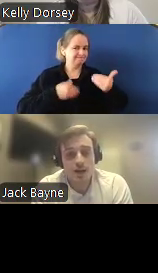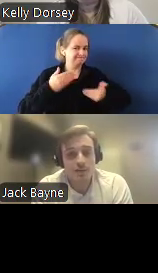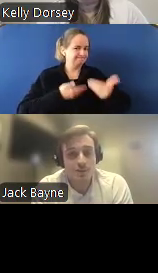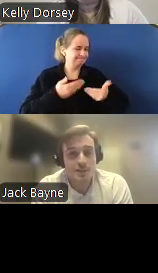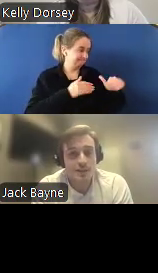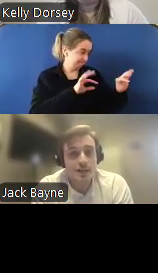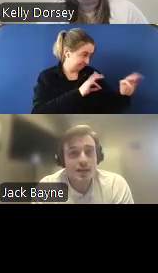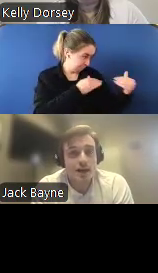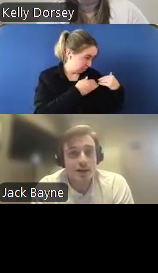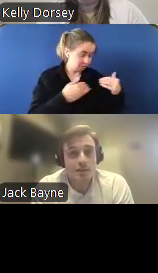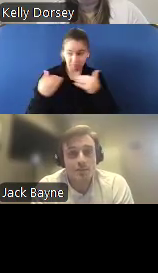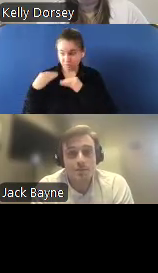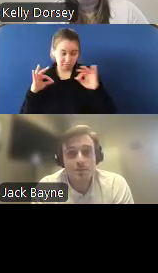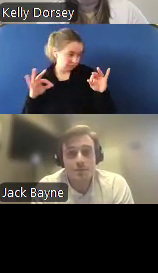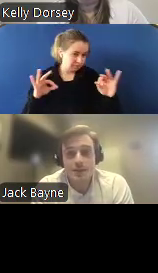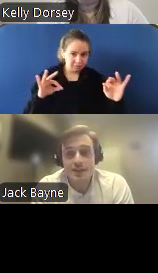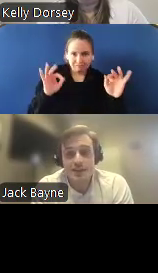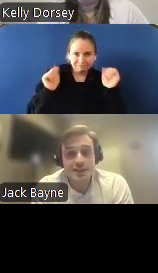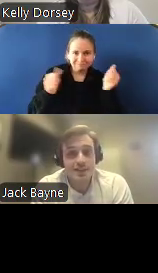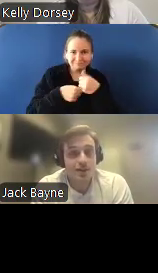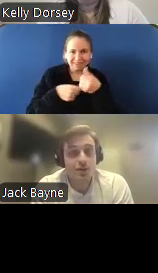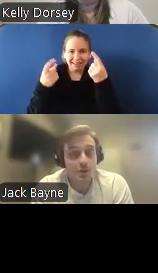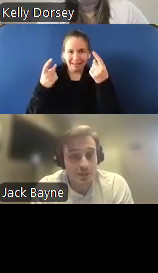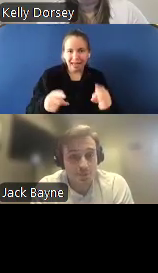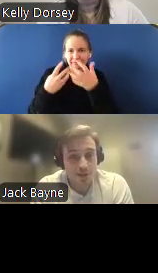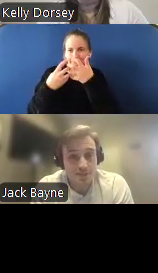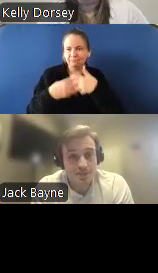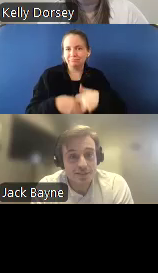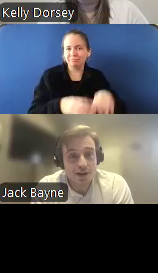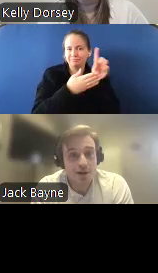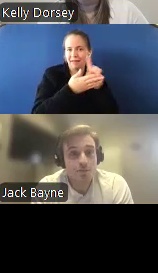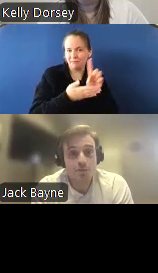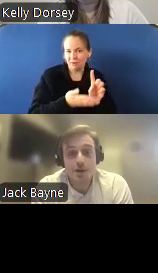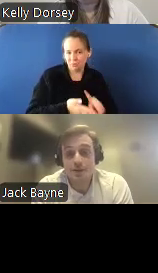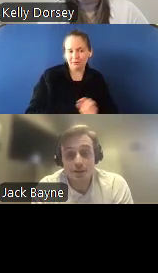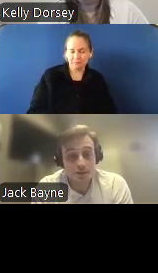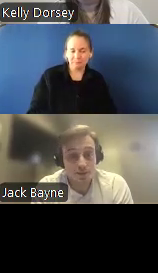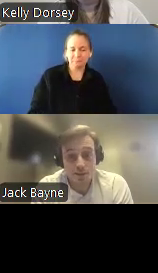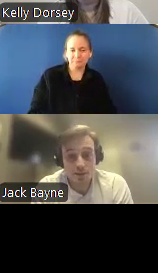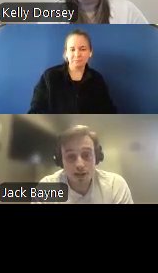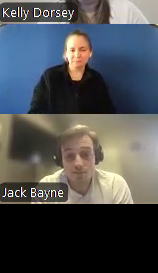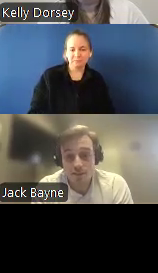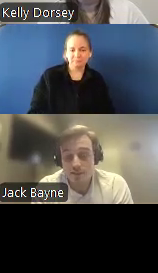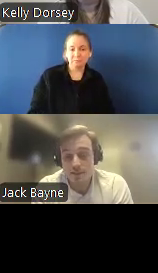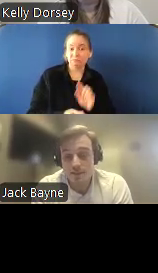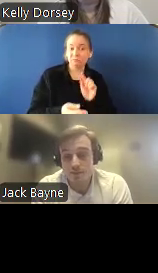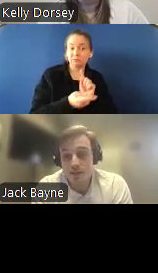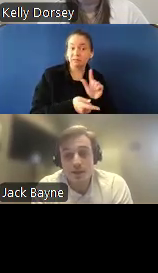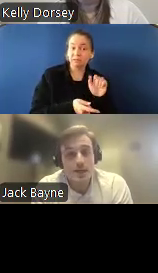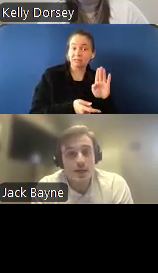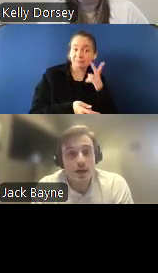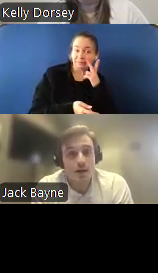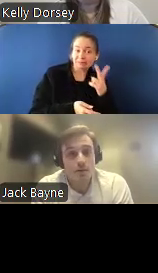got everything that they needed on a weekly basis. We met in the lab, like you see here on the right,